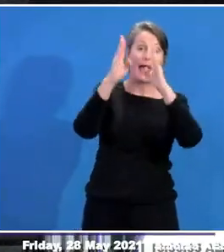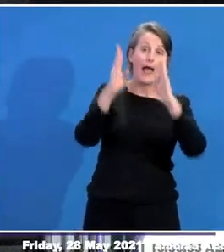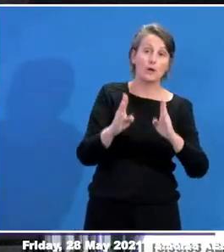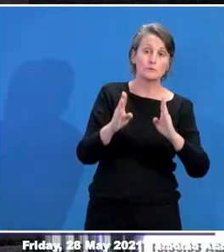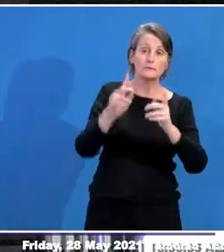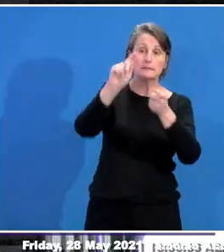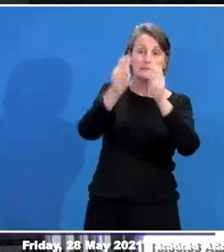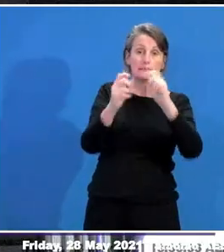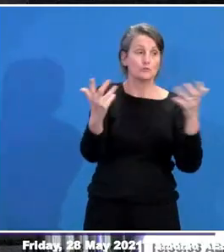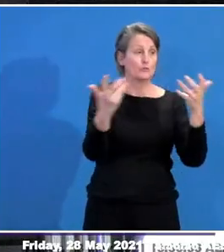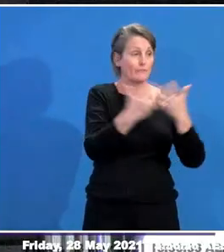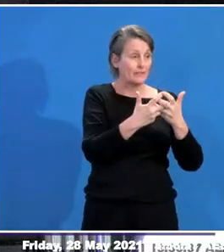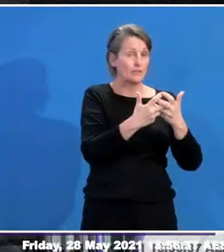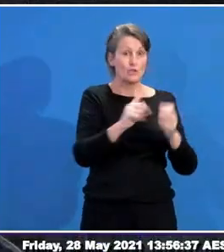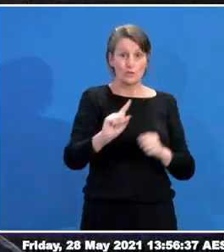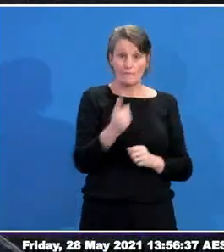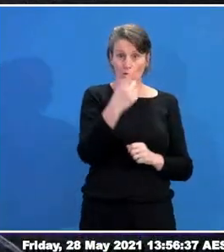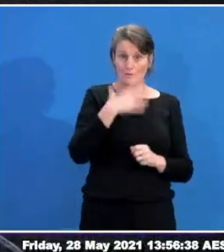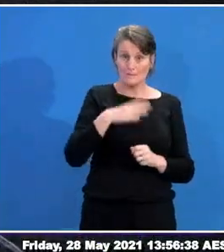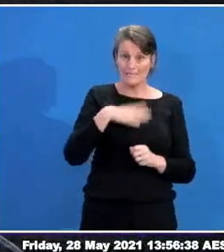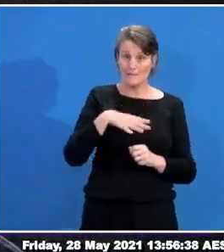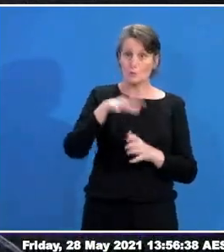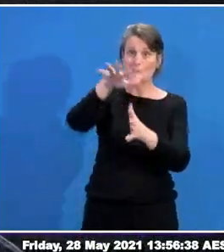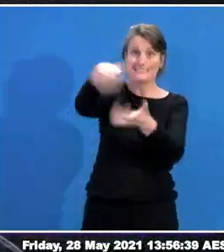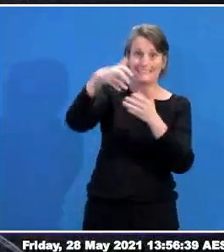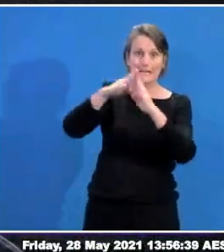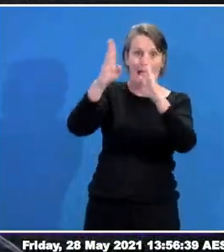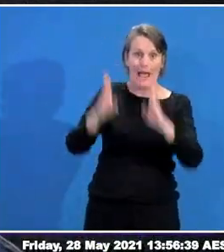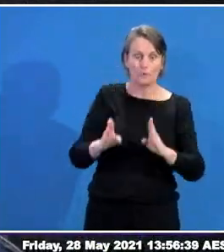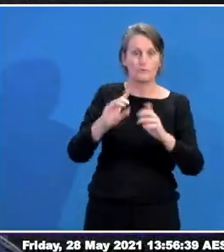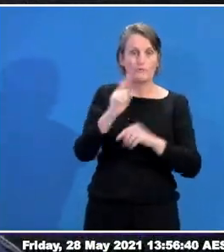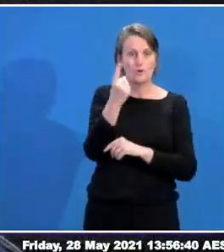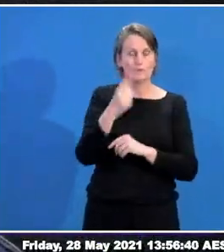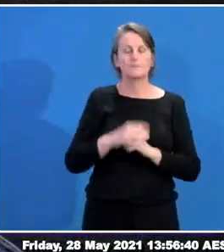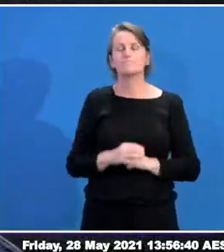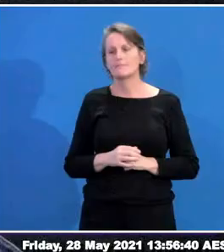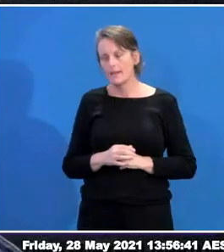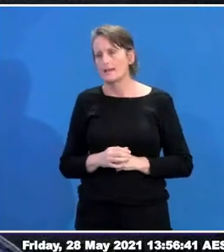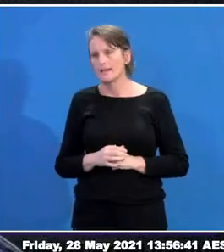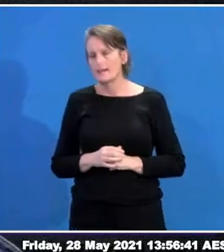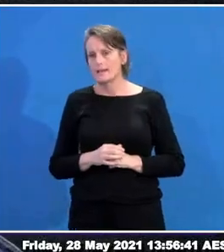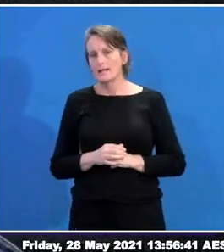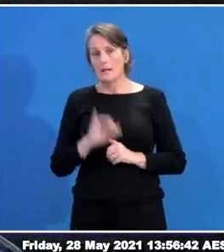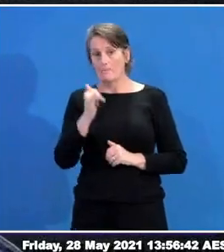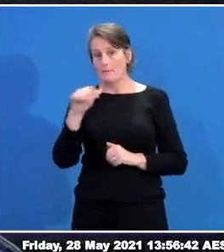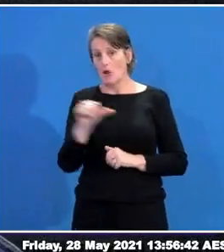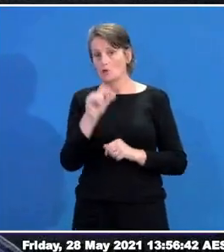that accommodation first; is that right? MR McNAUGHTON: It's probably a good point to talk about home modifications separate